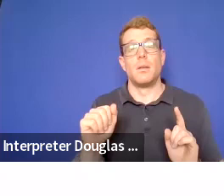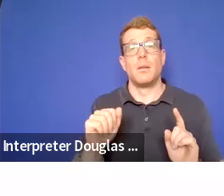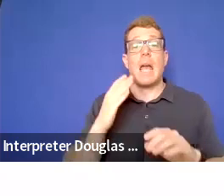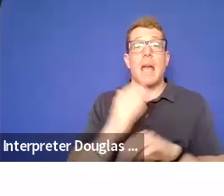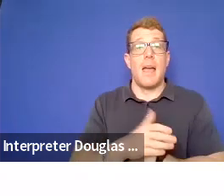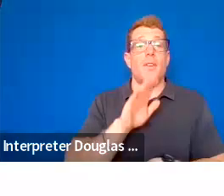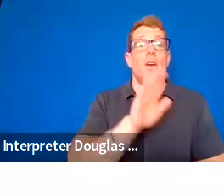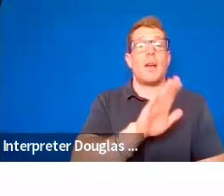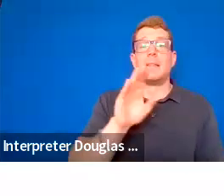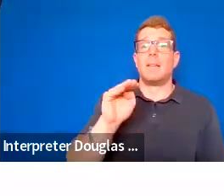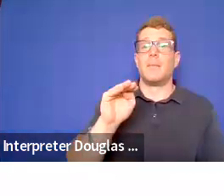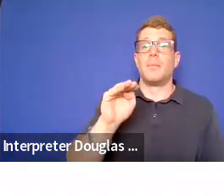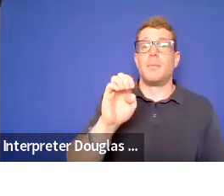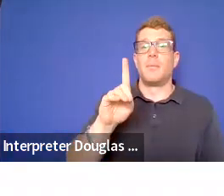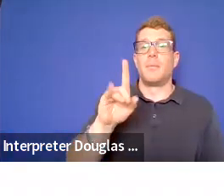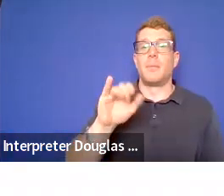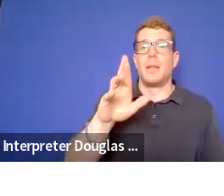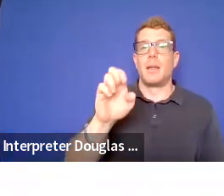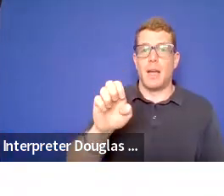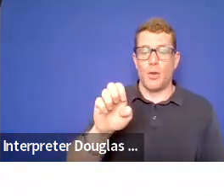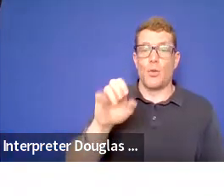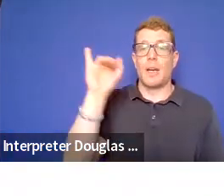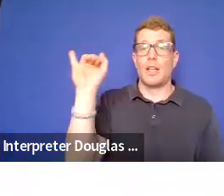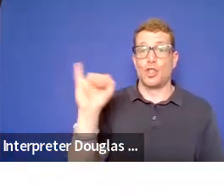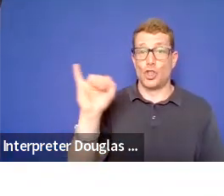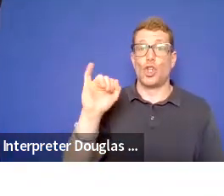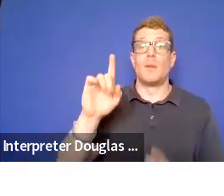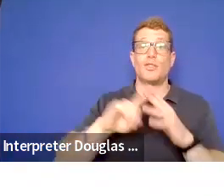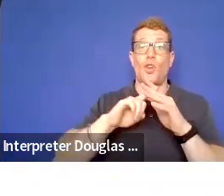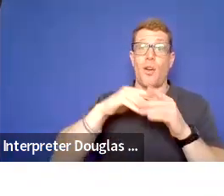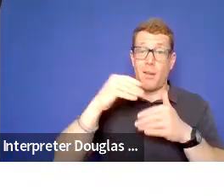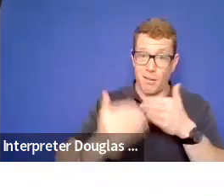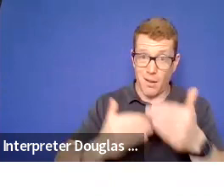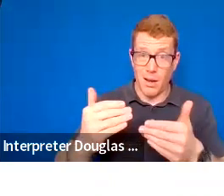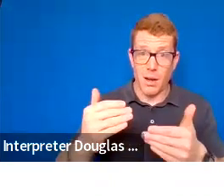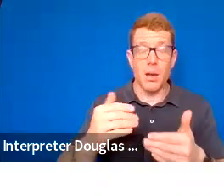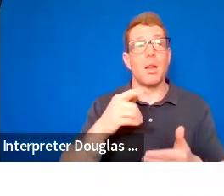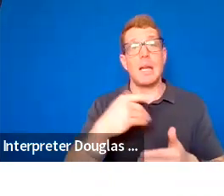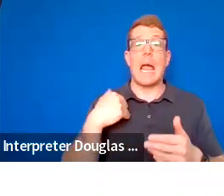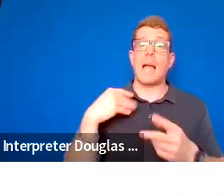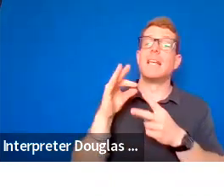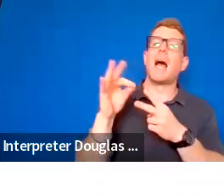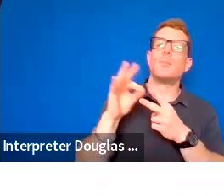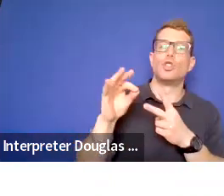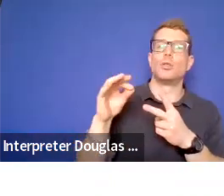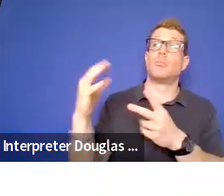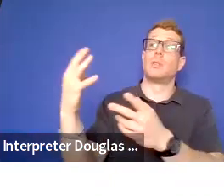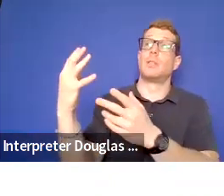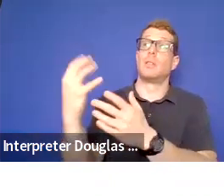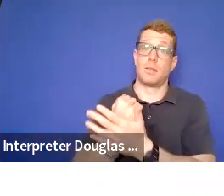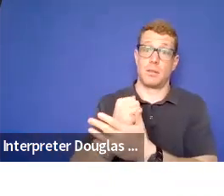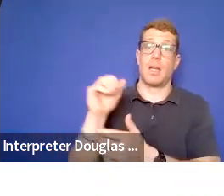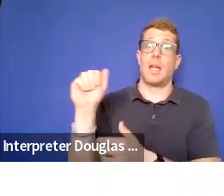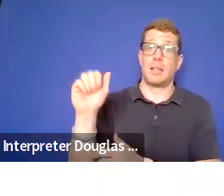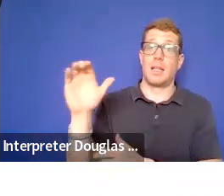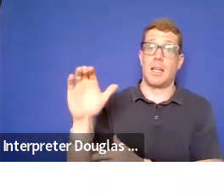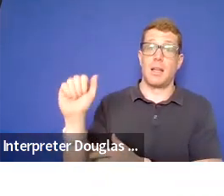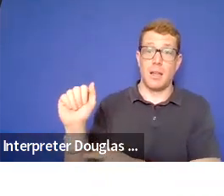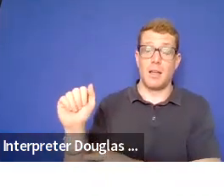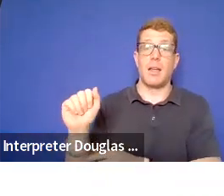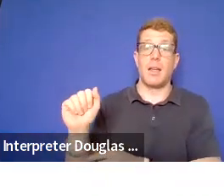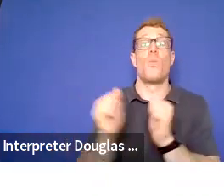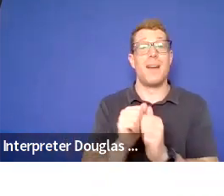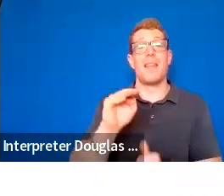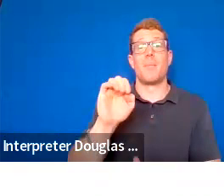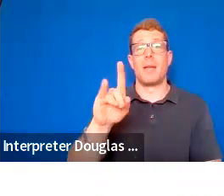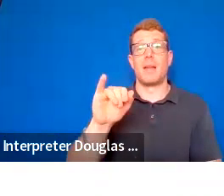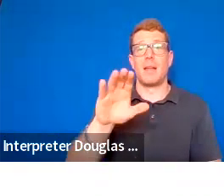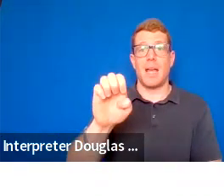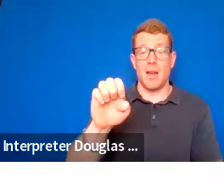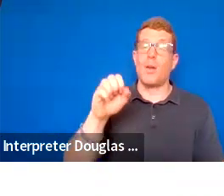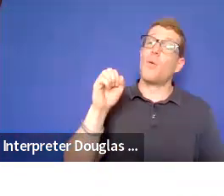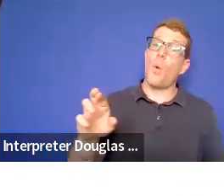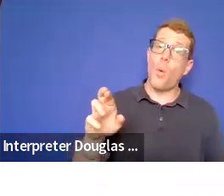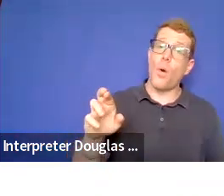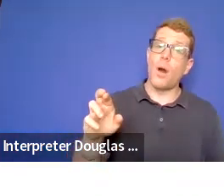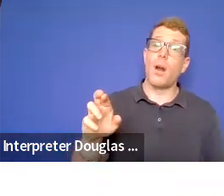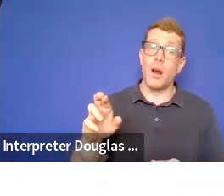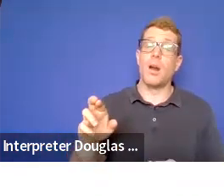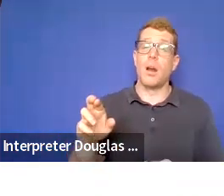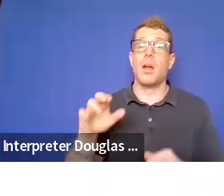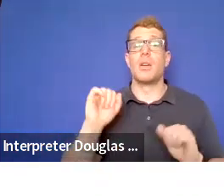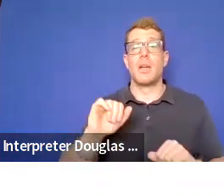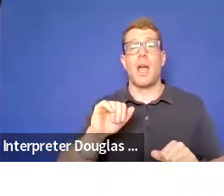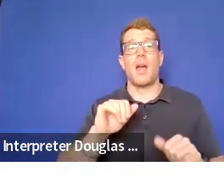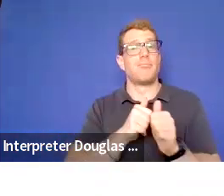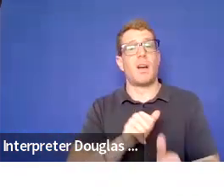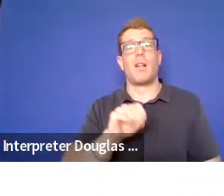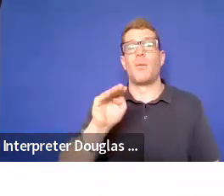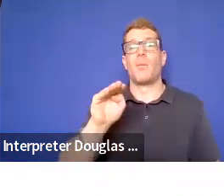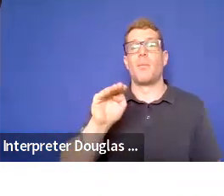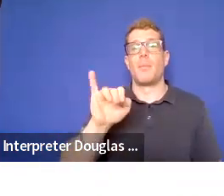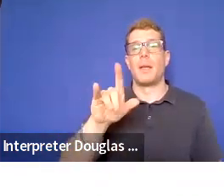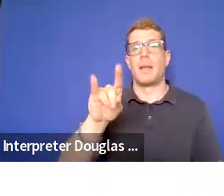Insurance begins. he has the option of maintaining the affordable care, act, plan with the Medicare providing him either a 100% medical coverage, or he could just choose to go with the medicare coverage itself, and of course as